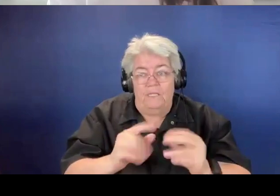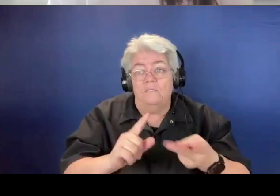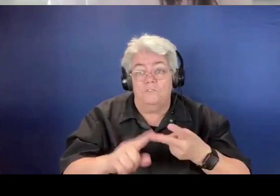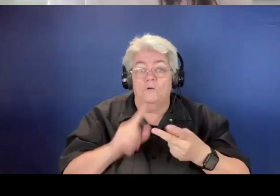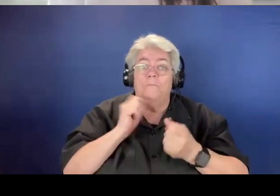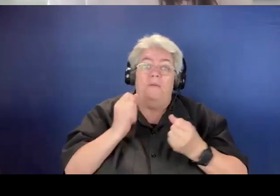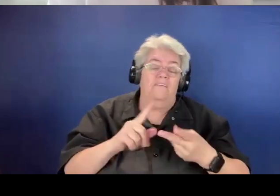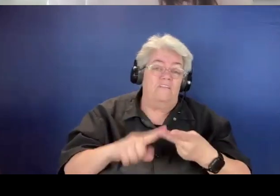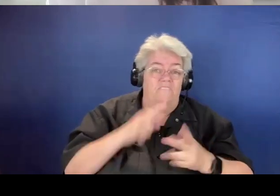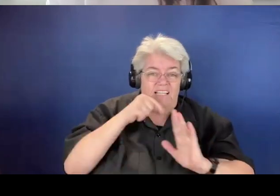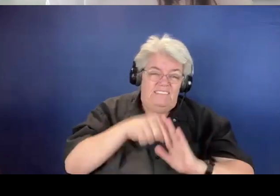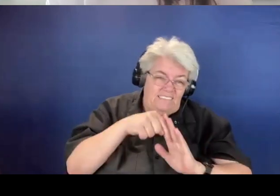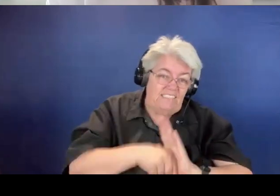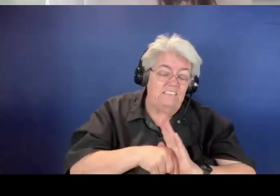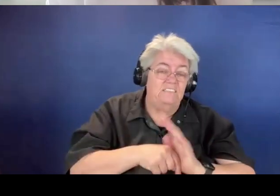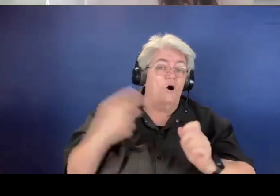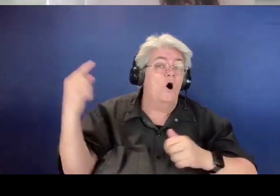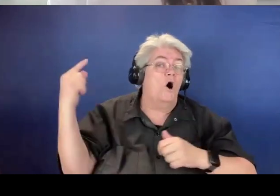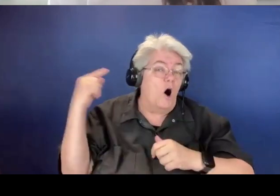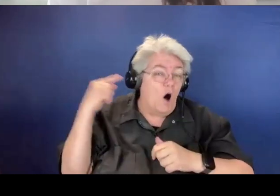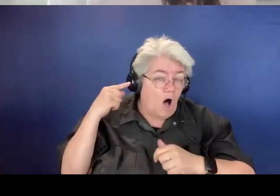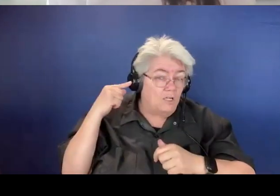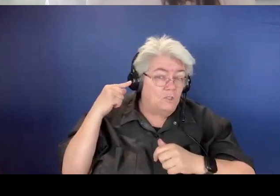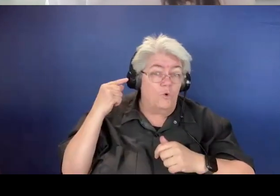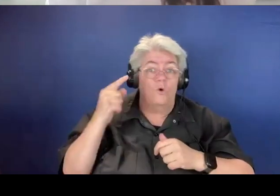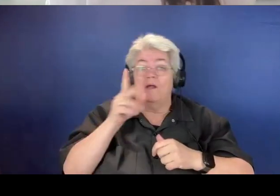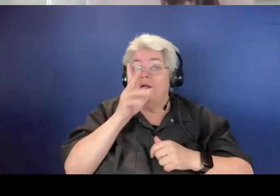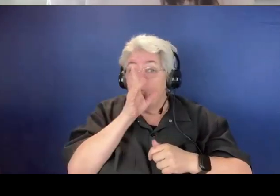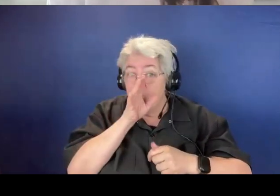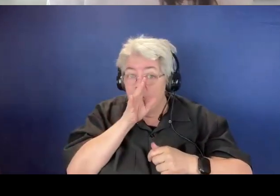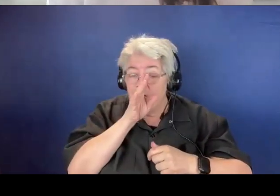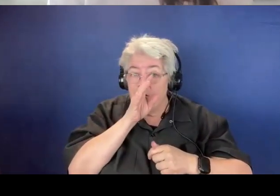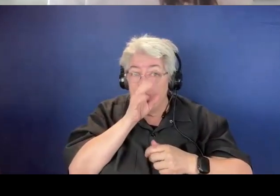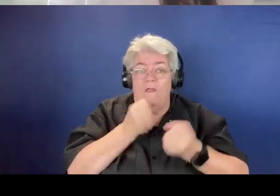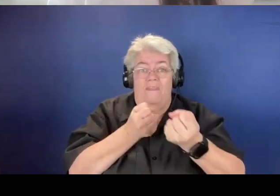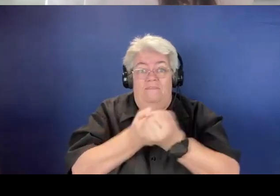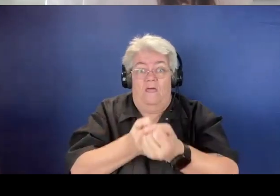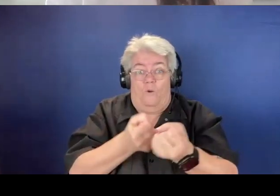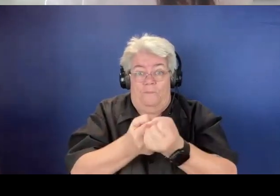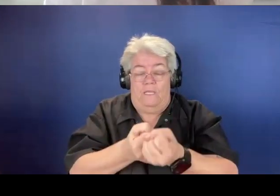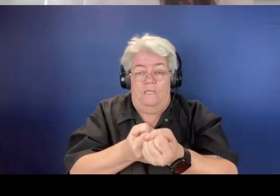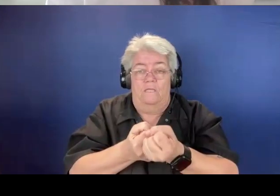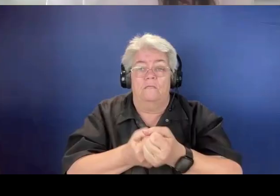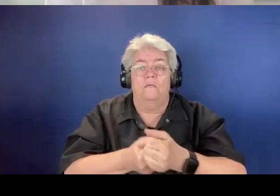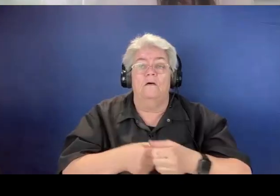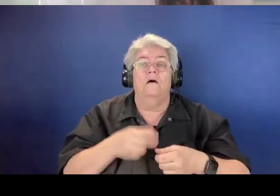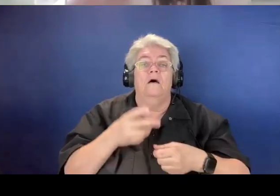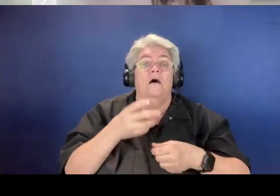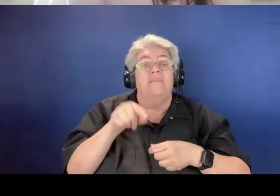oral or auditory verbal therapy which is believed to have contributed to their language skills.